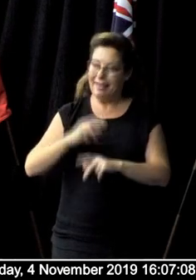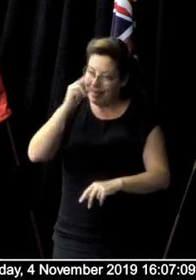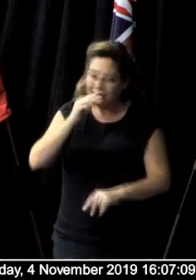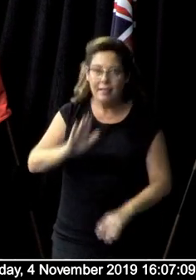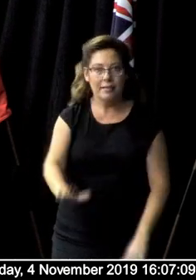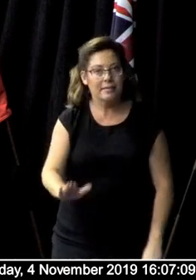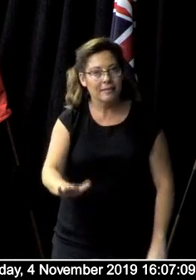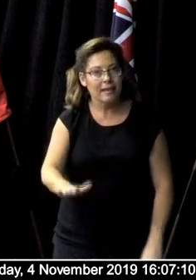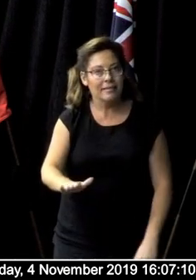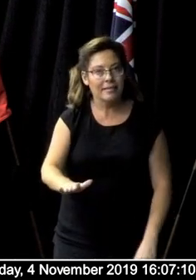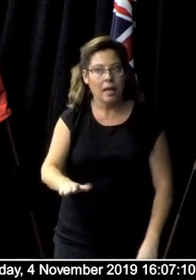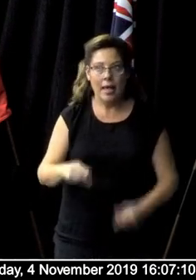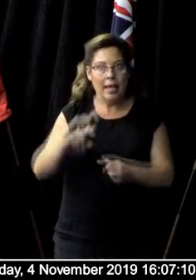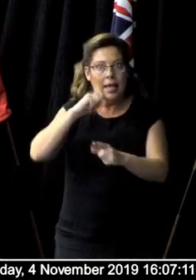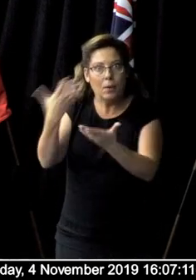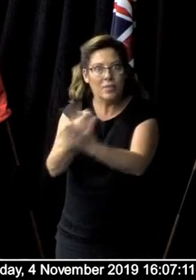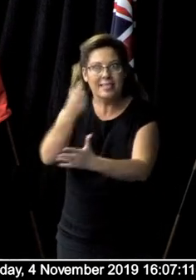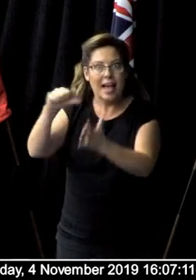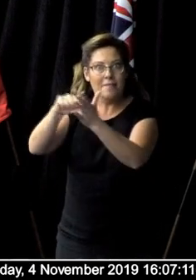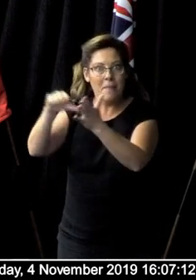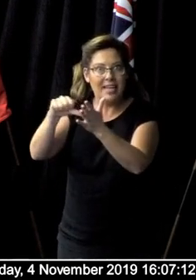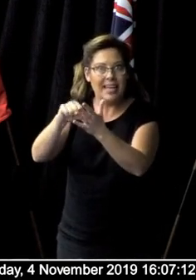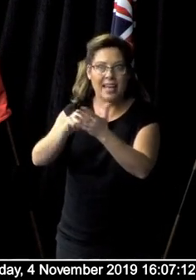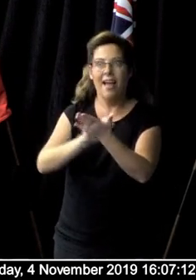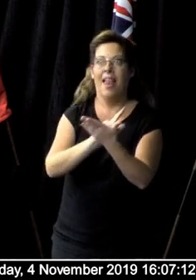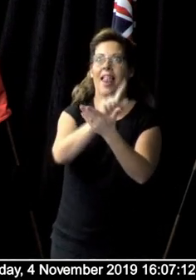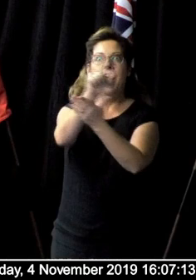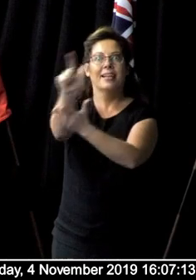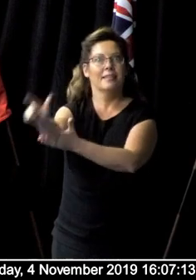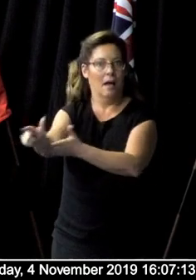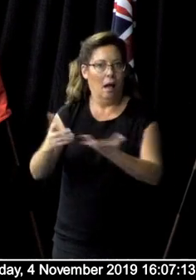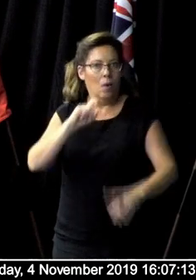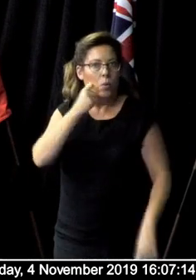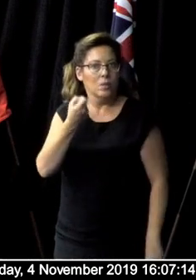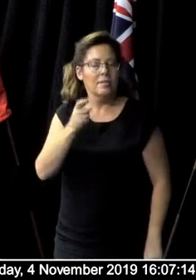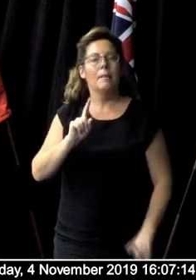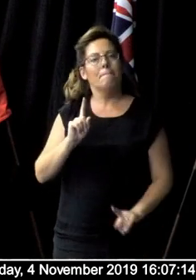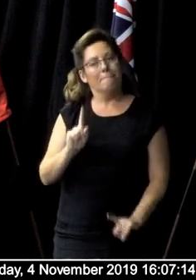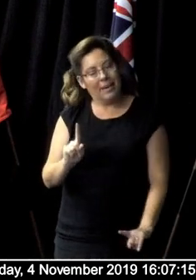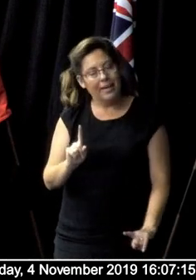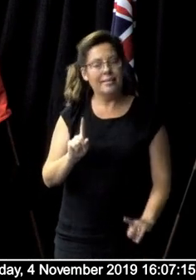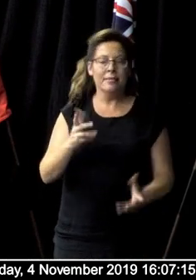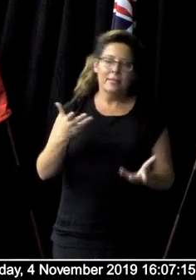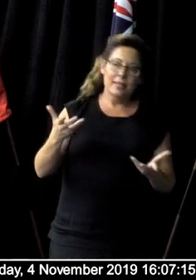It does save the government so much more money in the end, but I think it needs to